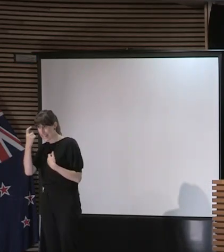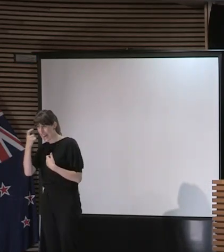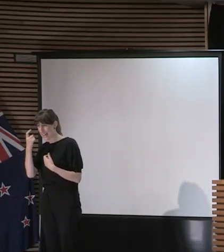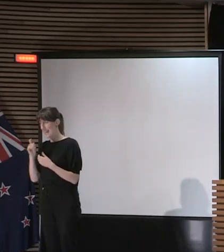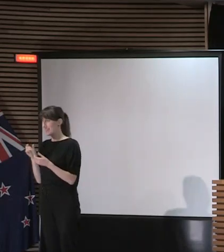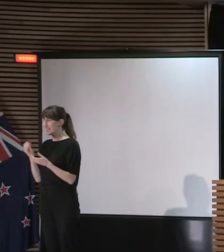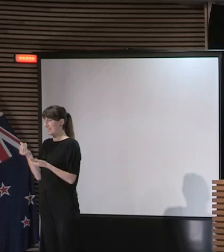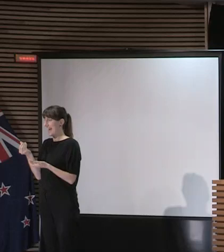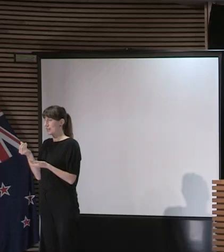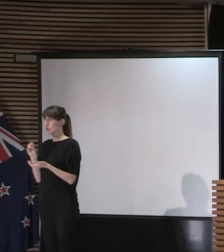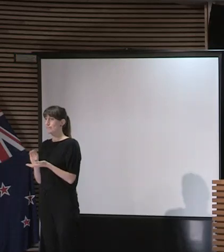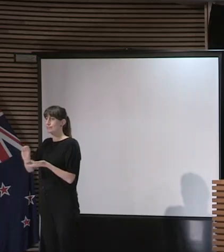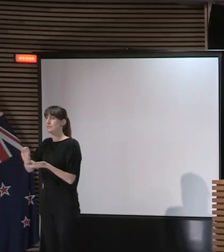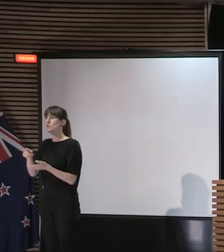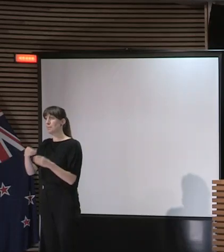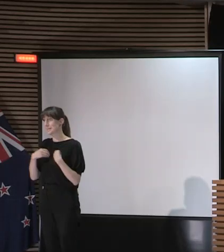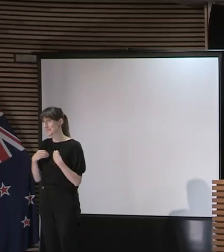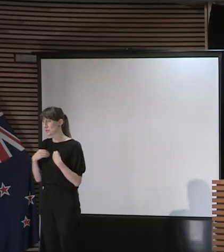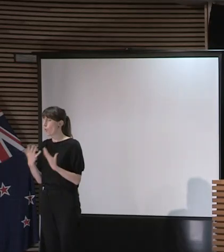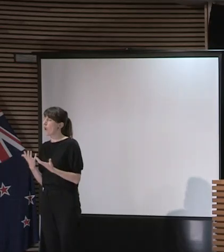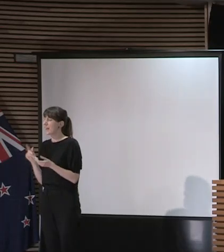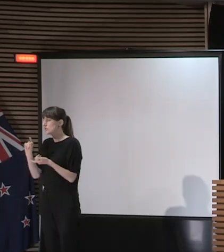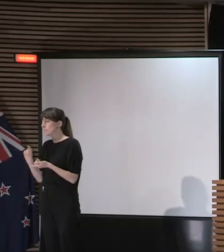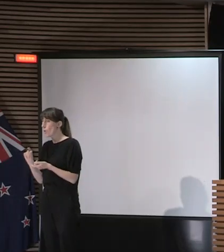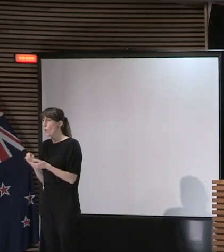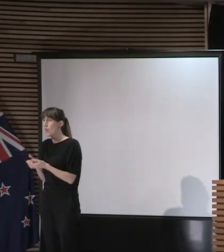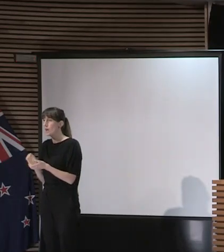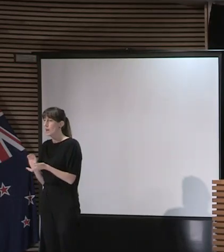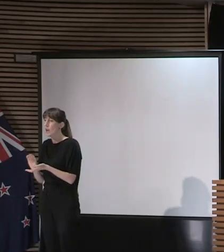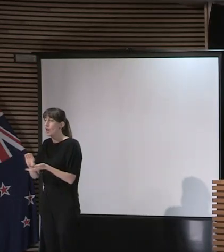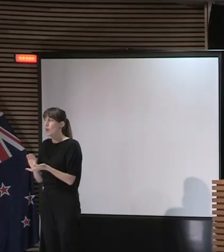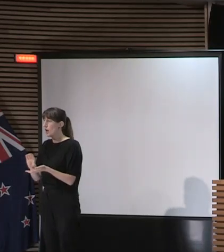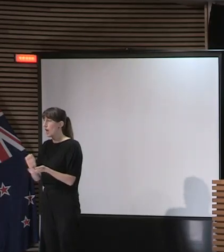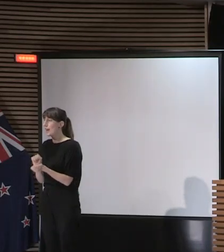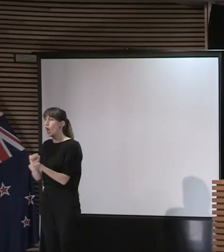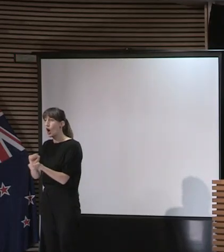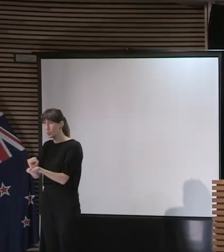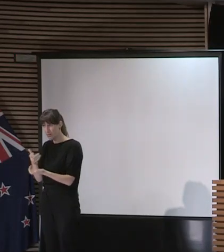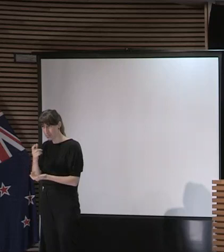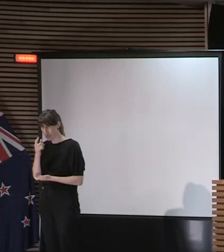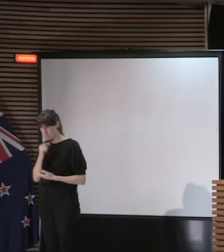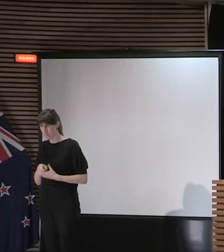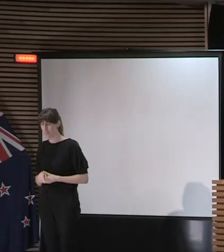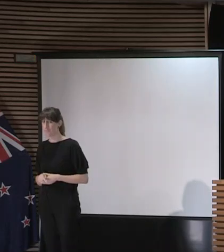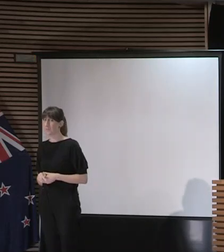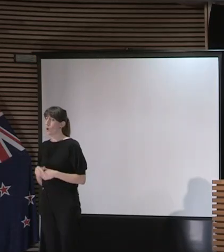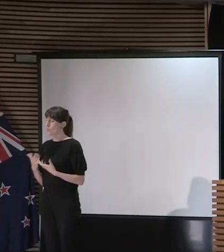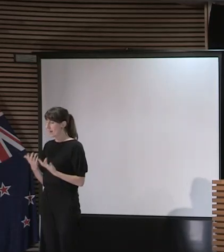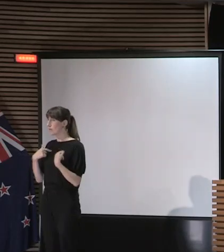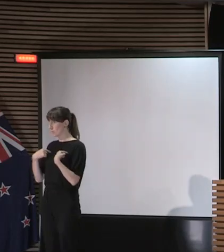consider those? Or interest-free loans? Yeah. Again, what I've said all the